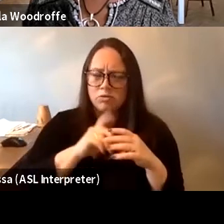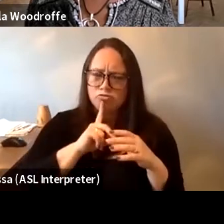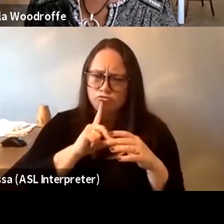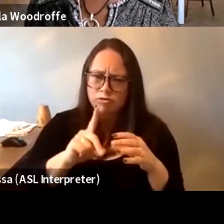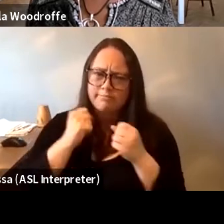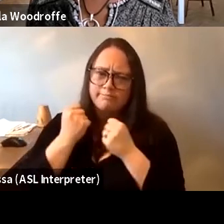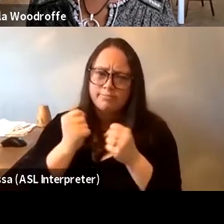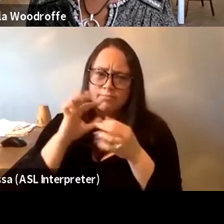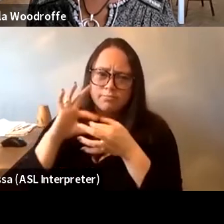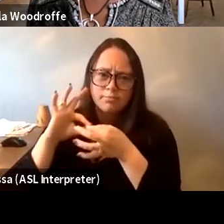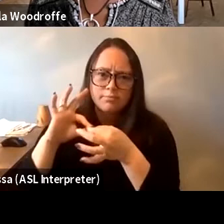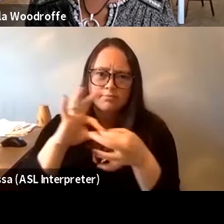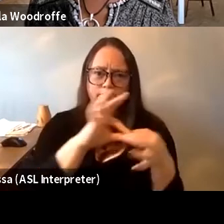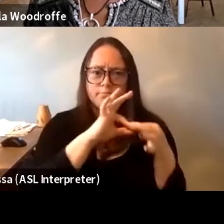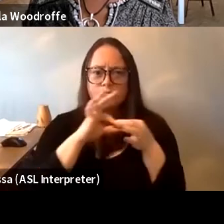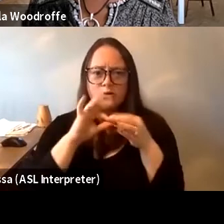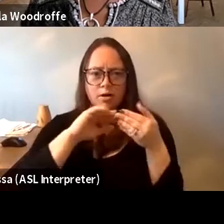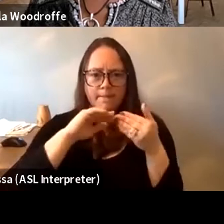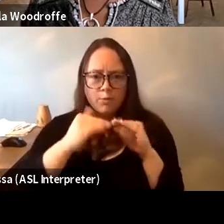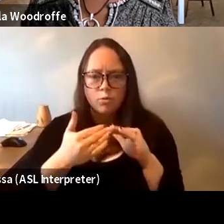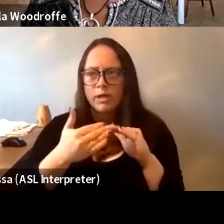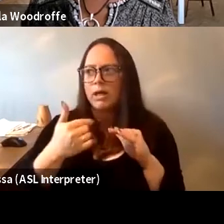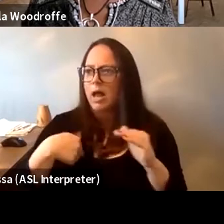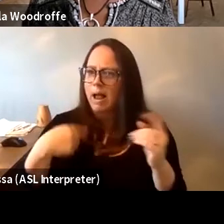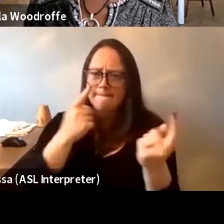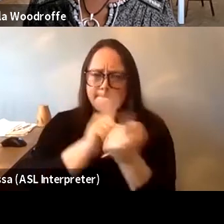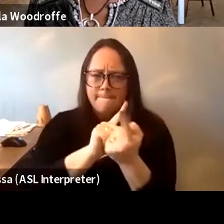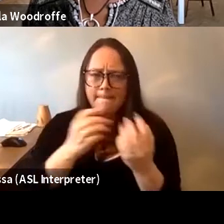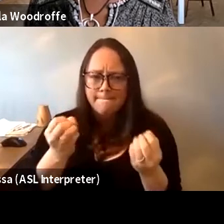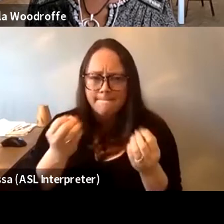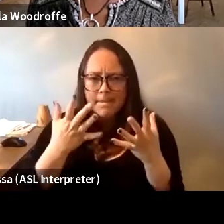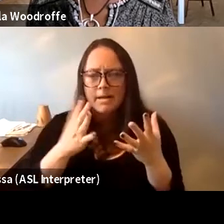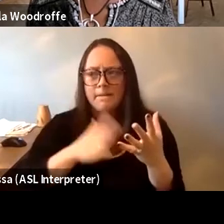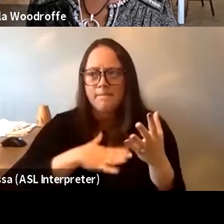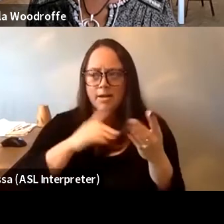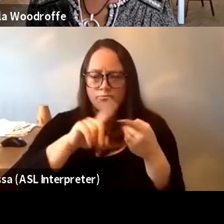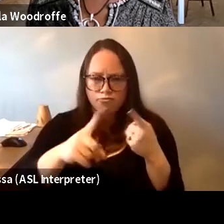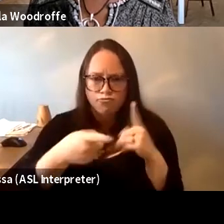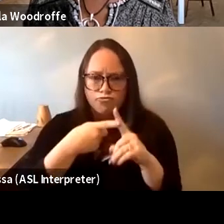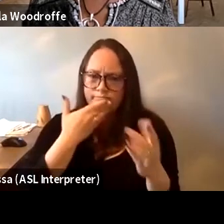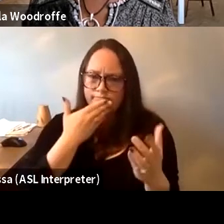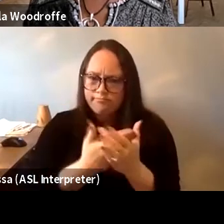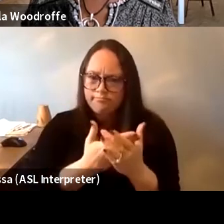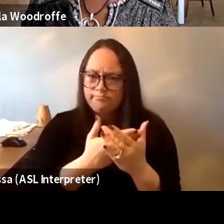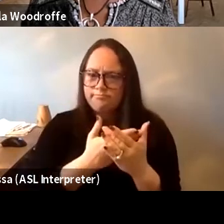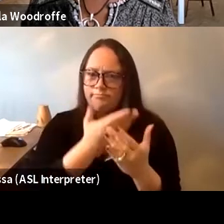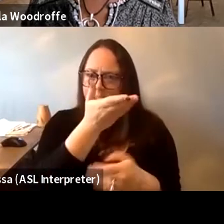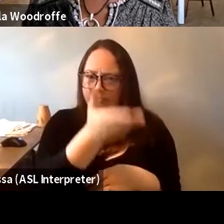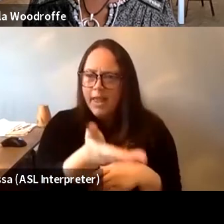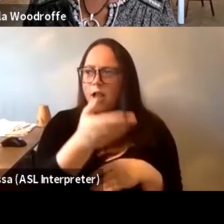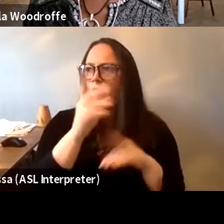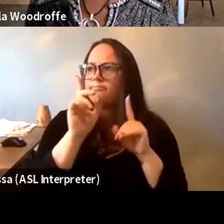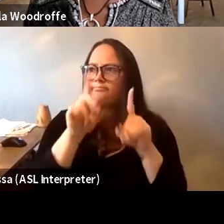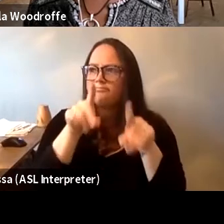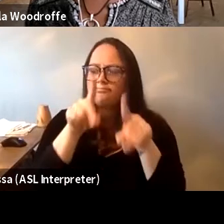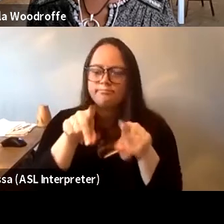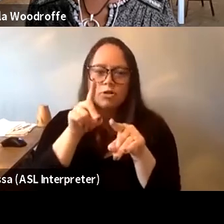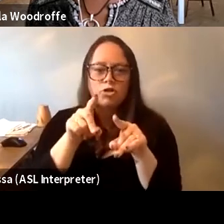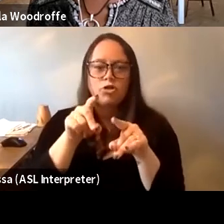friends, they're, you know, going to church choir and, and feel like you have a sense of real community where every